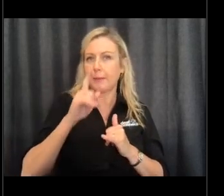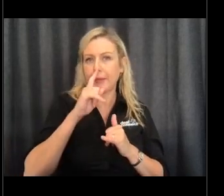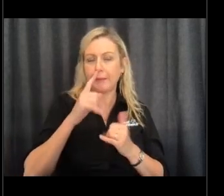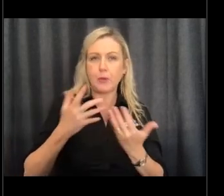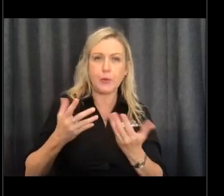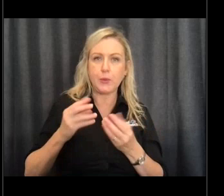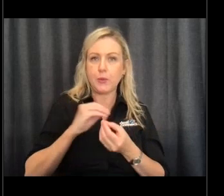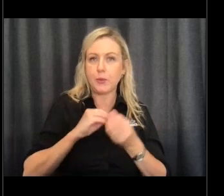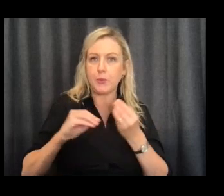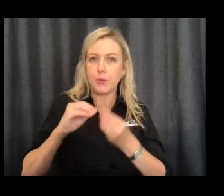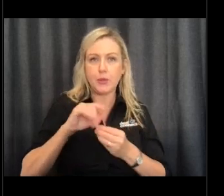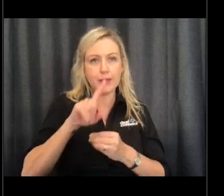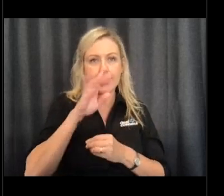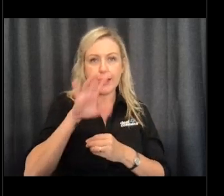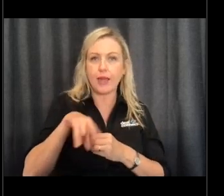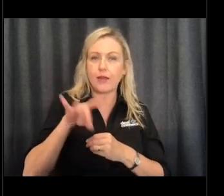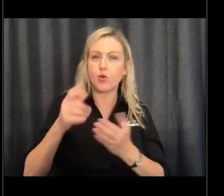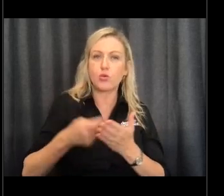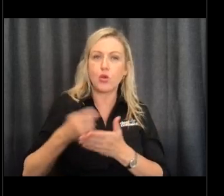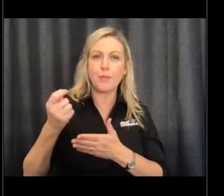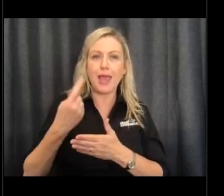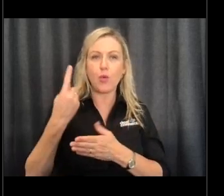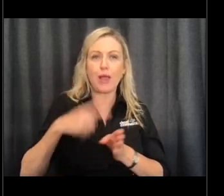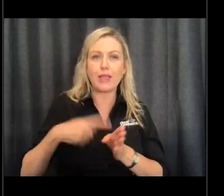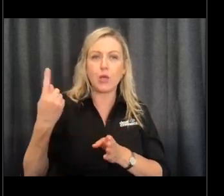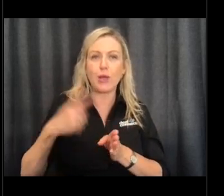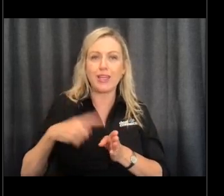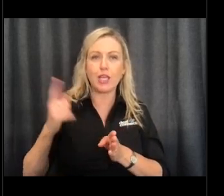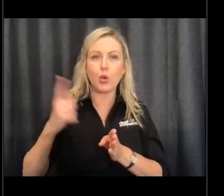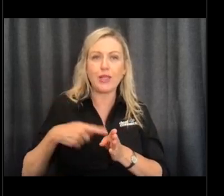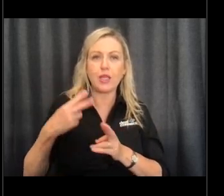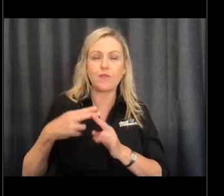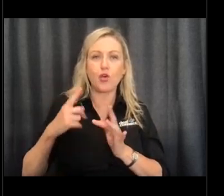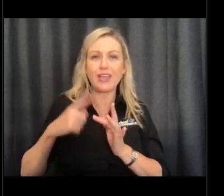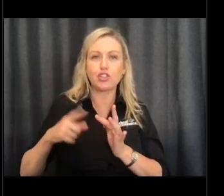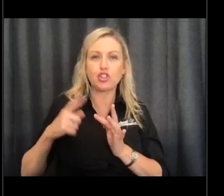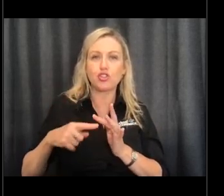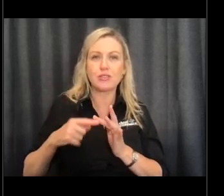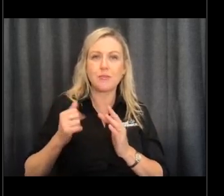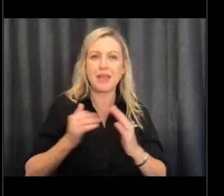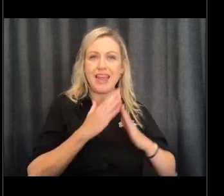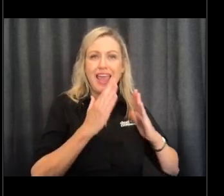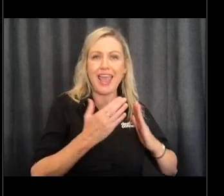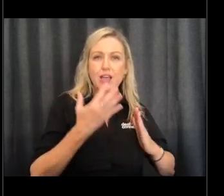And a lot of people, I imagine, would just be banking on only ever needing a partial claim.